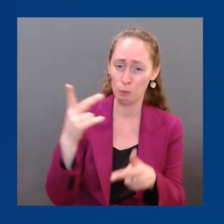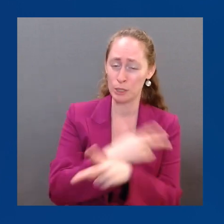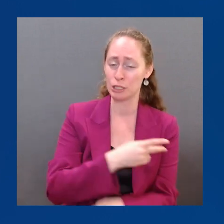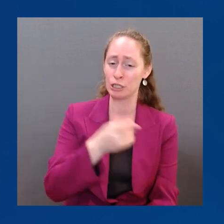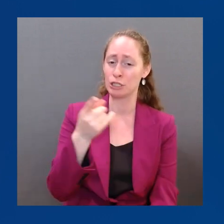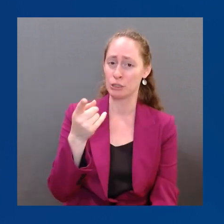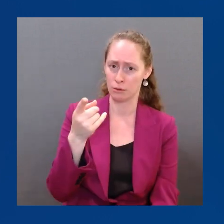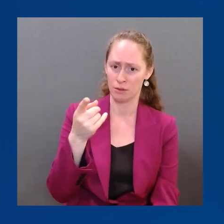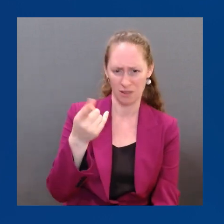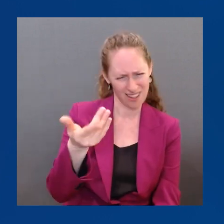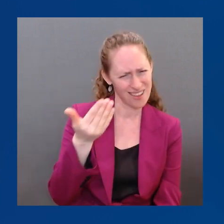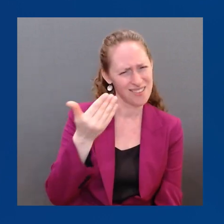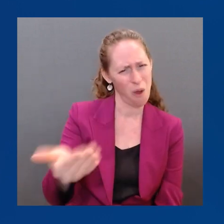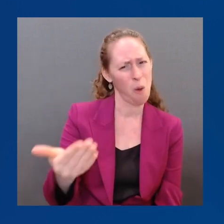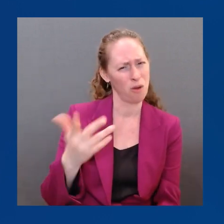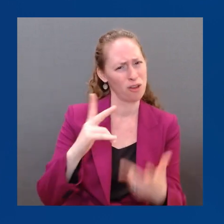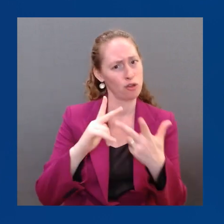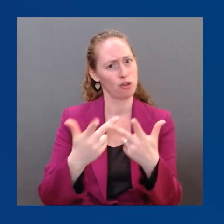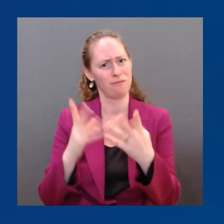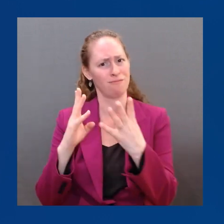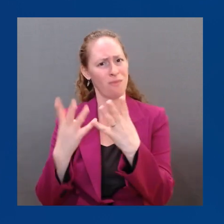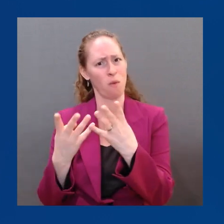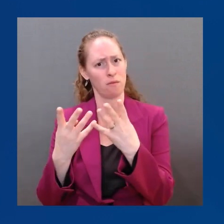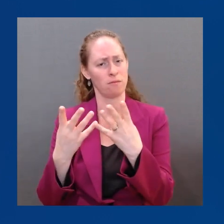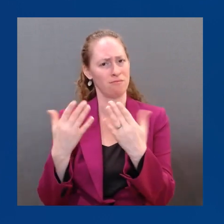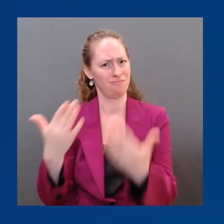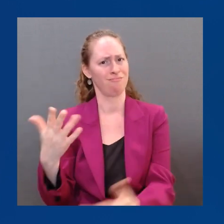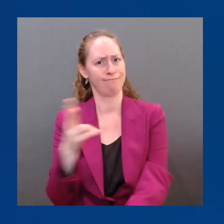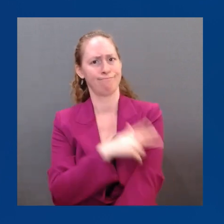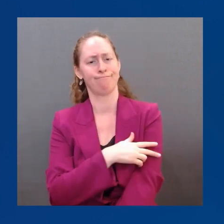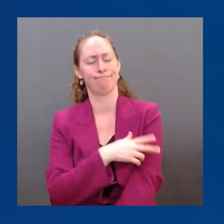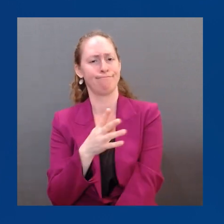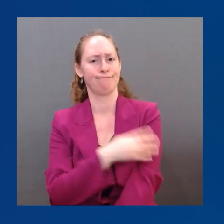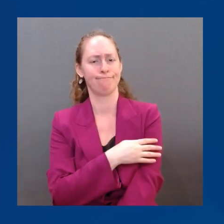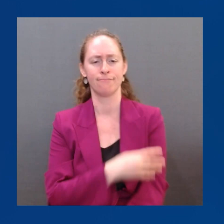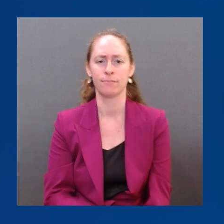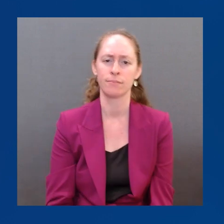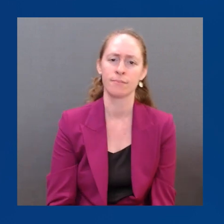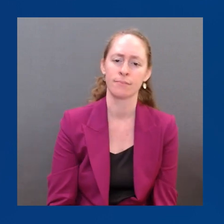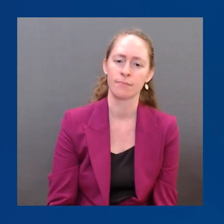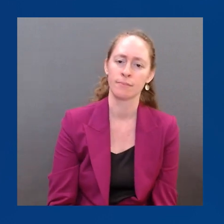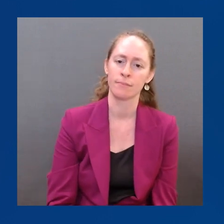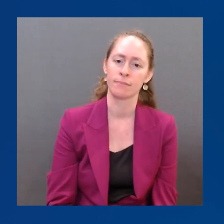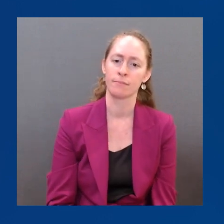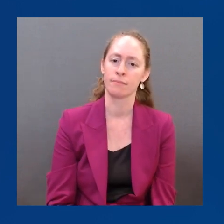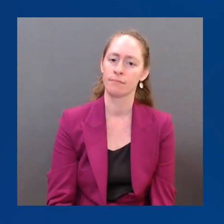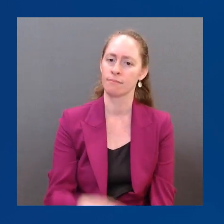if they haven't gotten either, to prevent severe disease. For those under the age of 50,